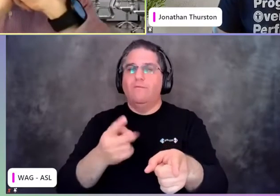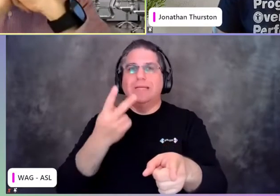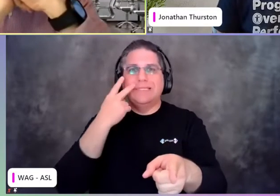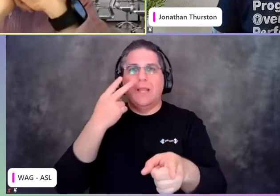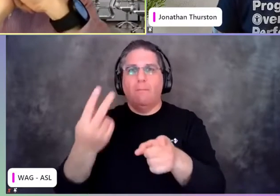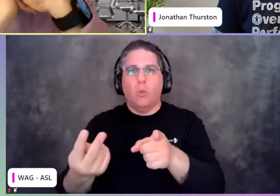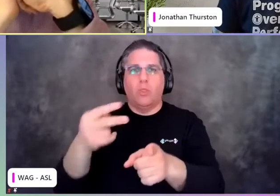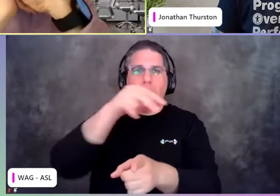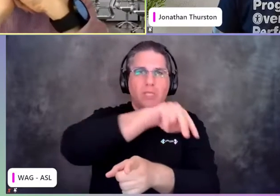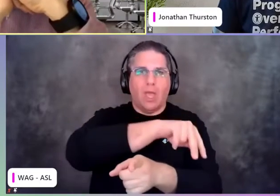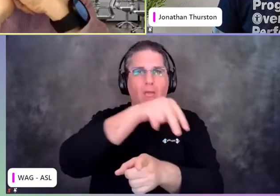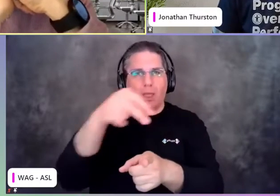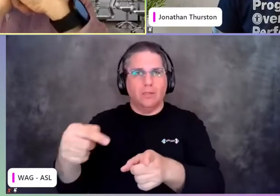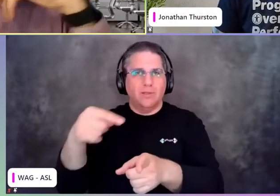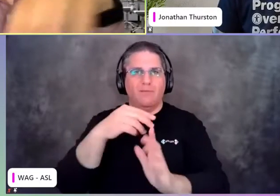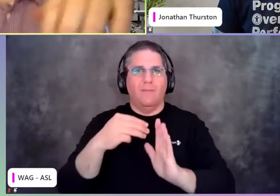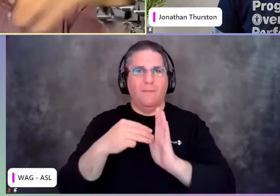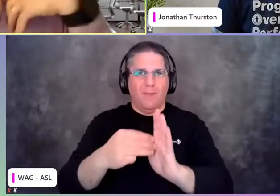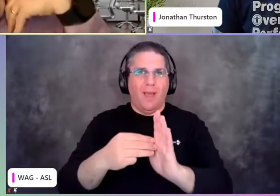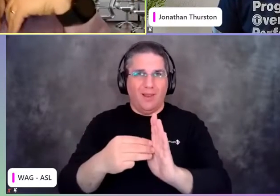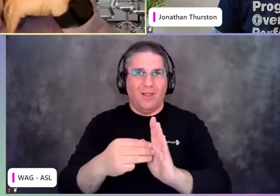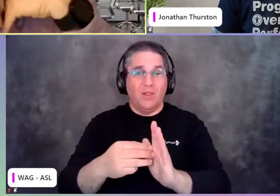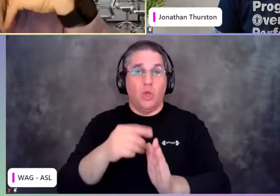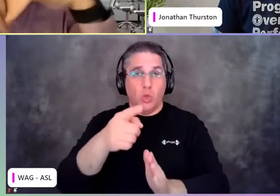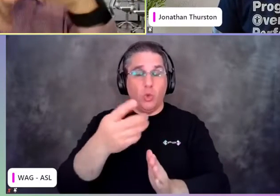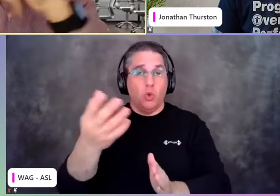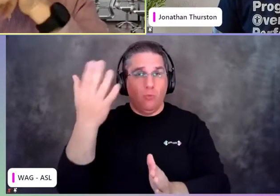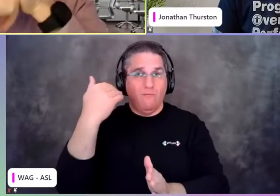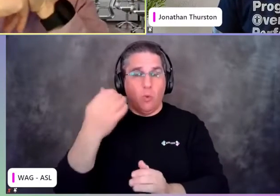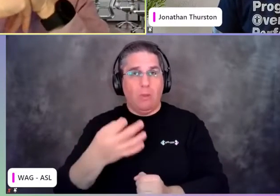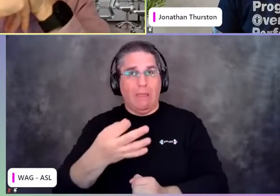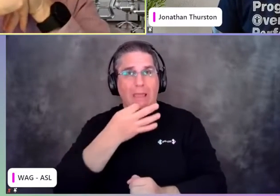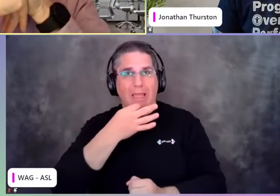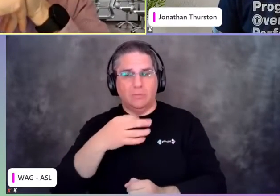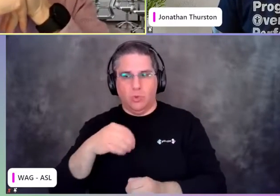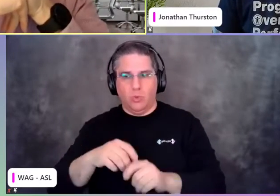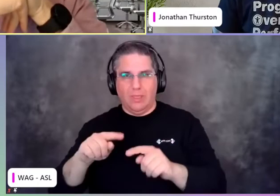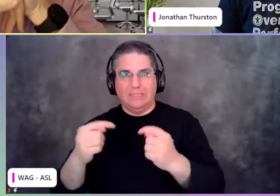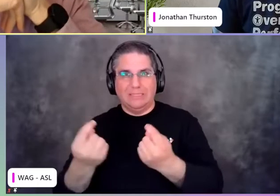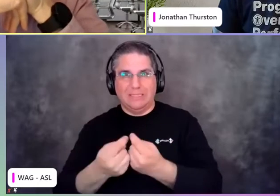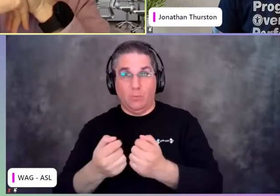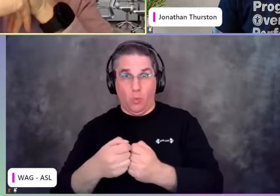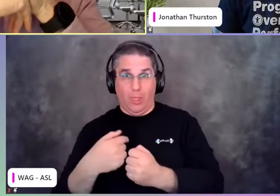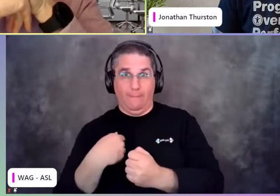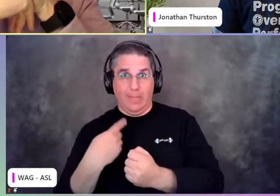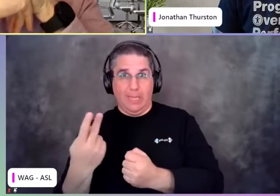more insights on -- and what's great about having this conversation with you Jonathan, is that you've still been on both sides of this